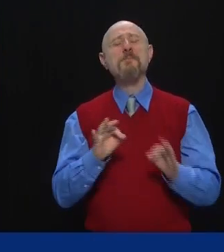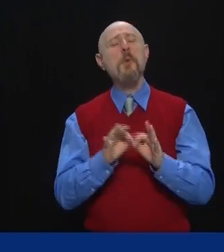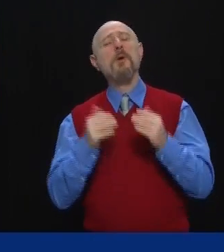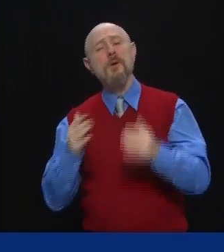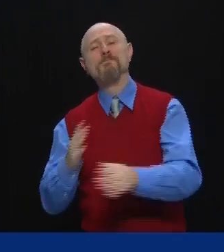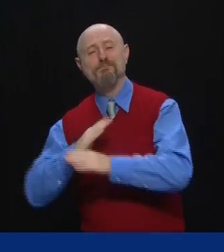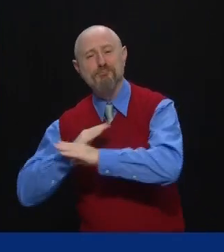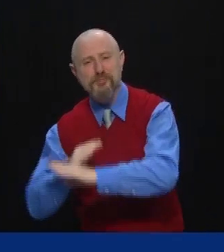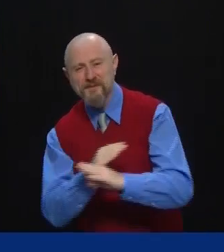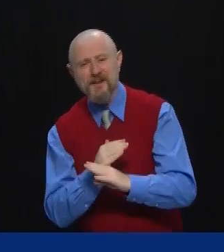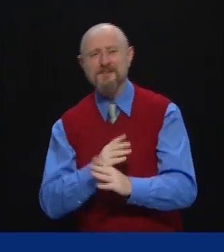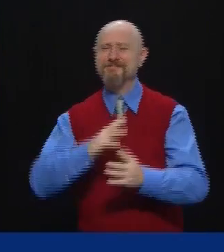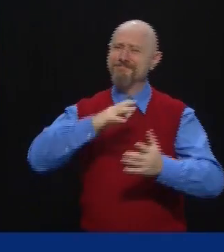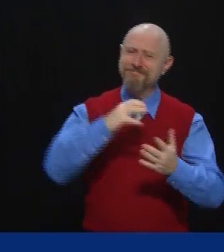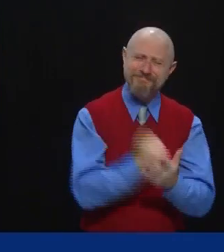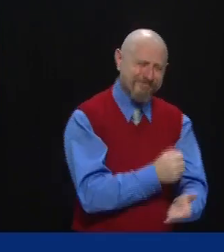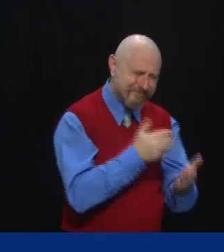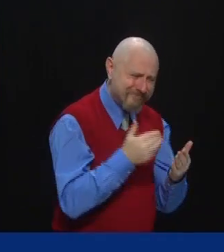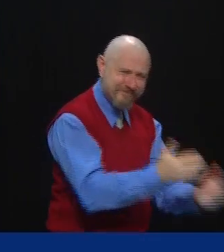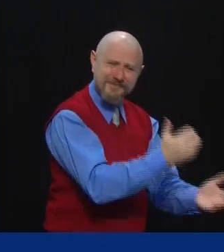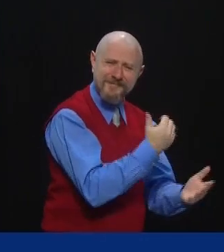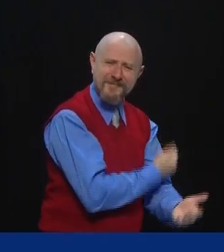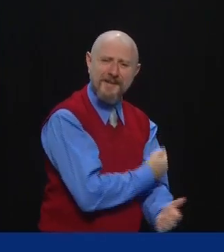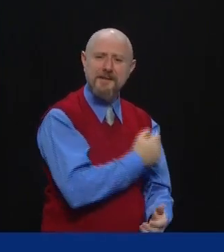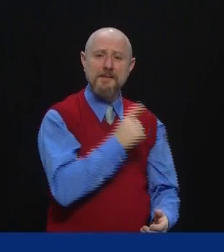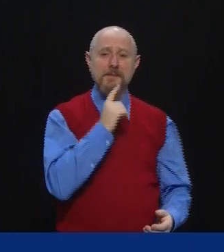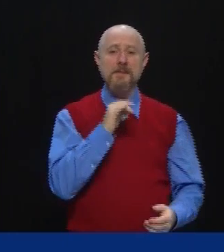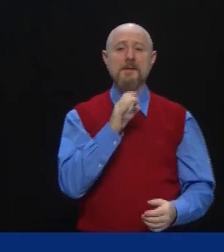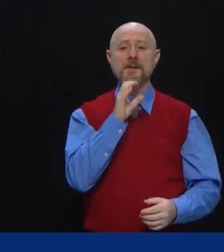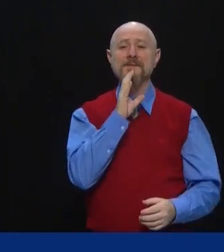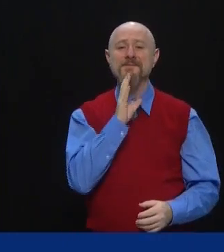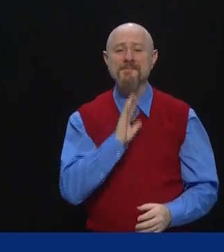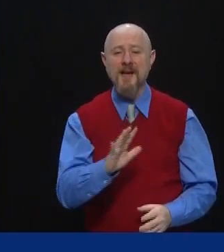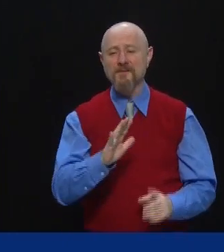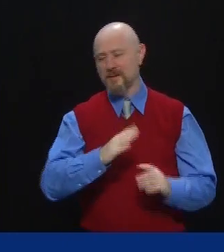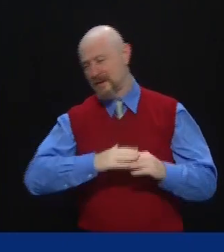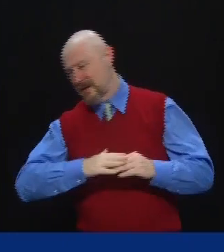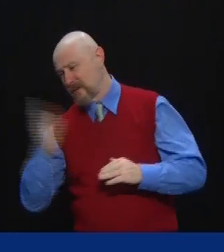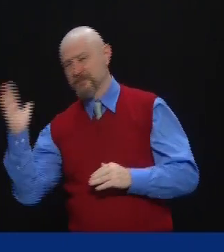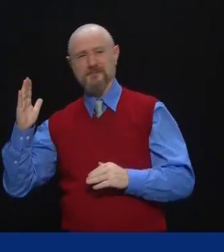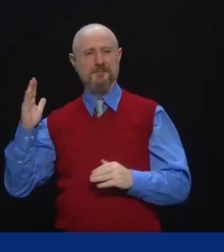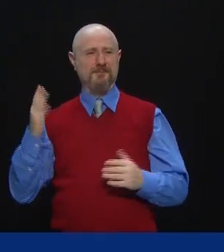4-YEAR-OLD. GOING ON IN YOUR OWN HOME IF WE DON'T TAKE STEPS NECESSARY TO